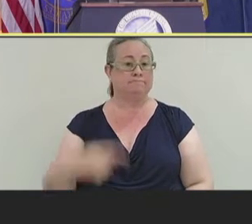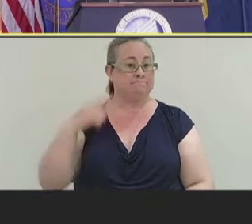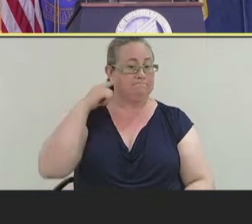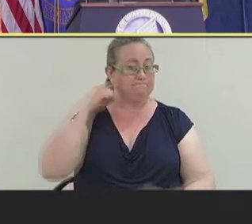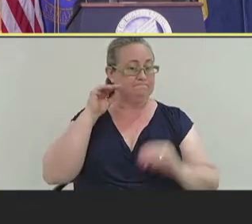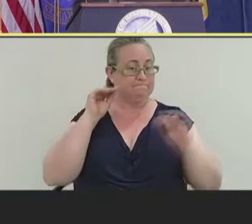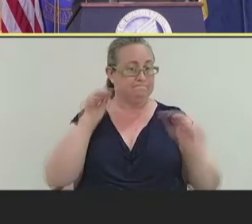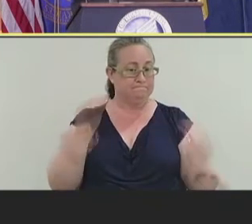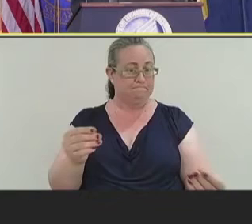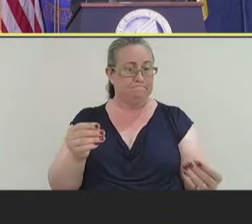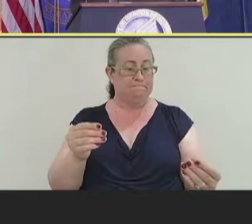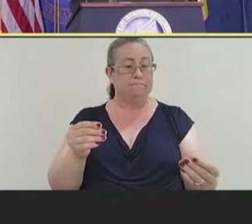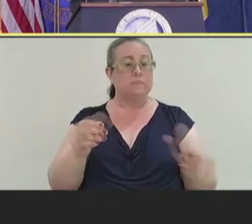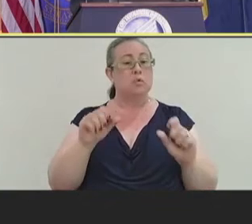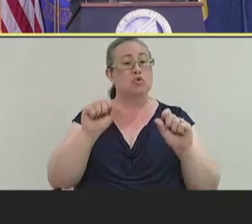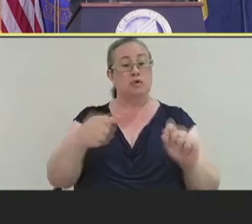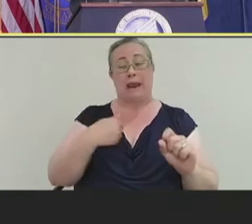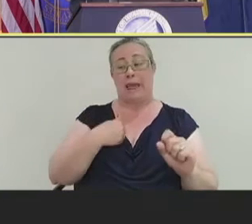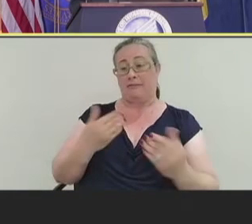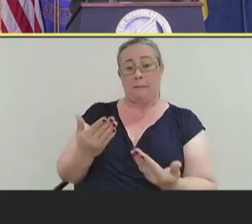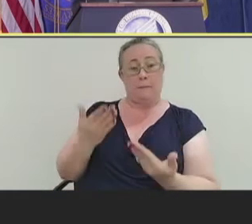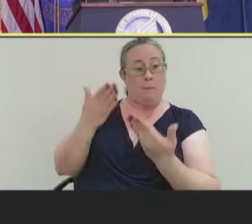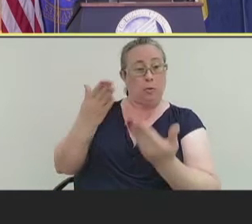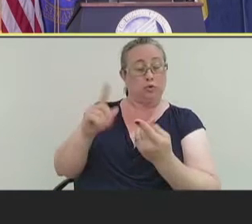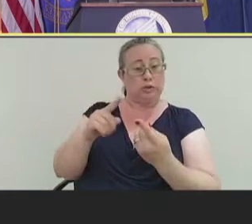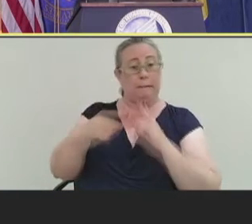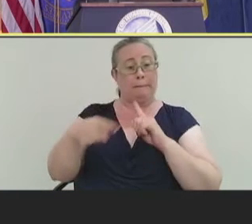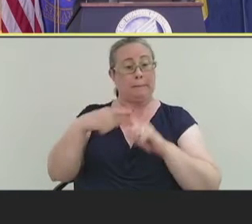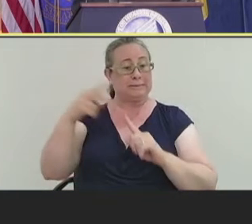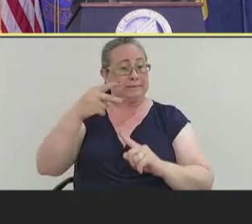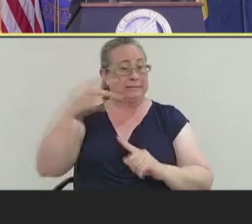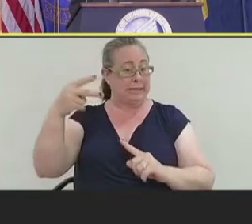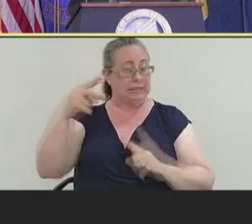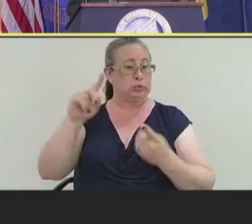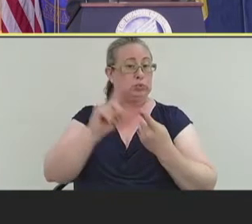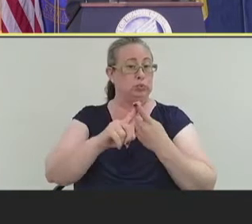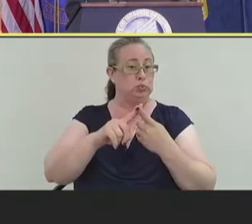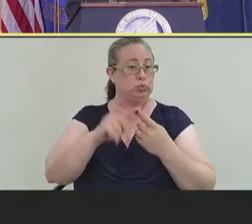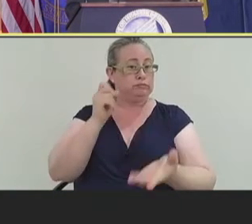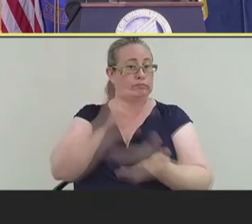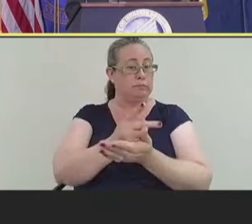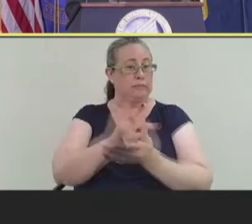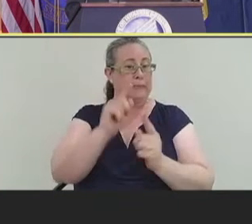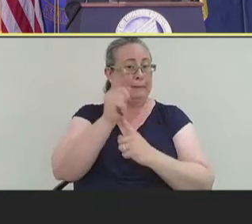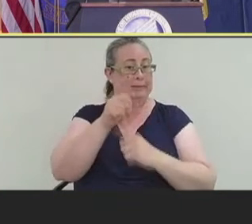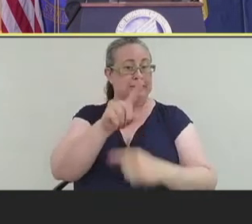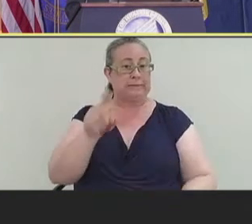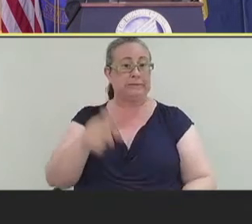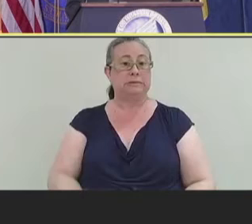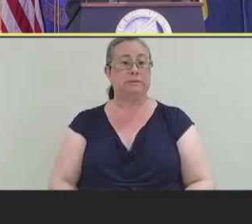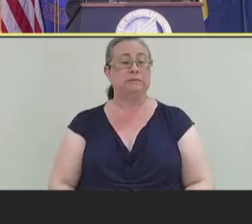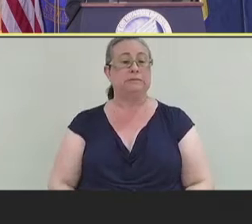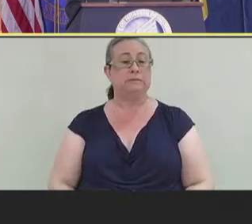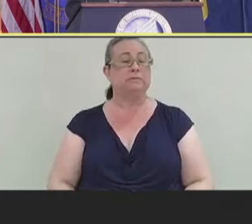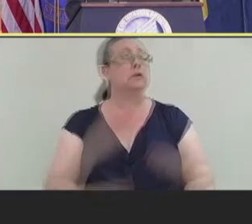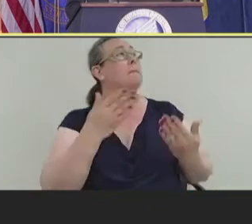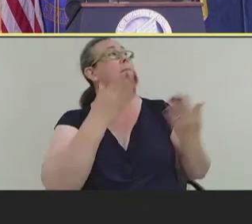can I get a motion and a second for approval of those minutes? Geeta Swamy: Motion to approve.